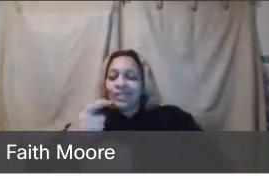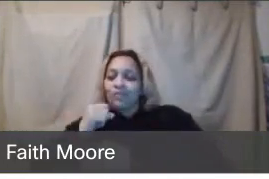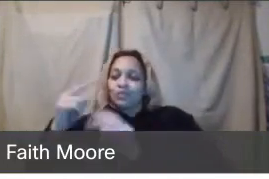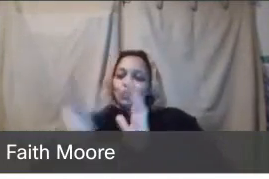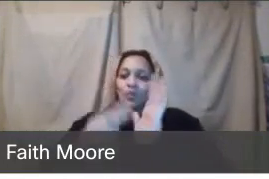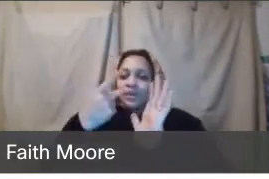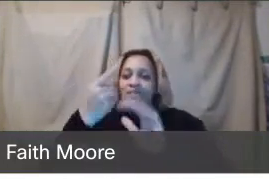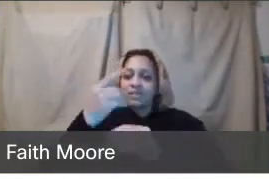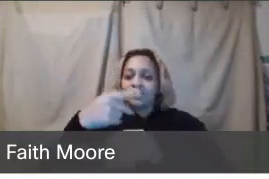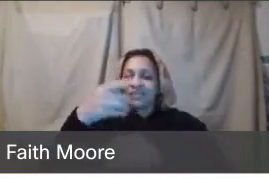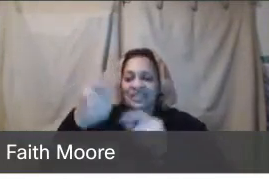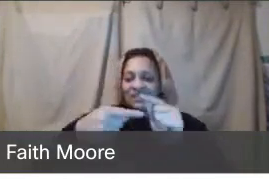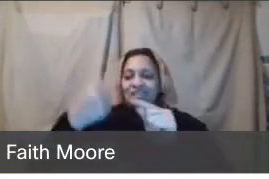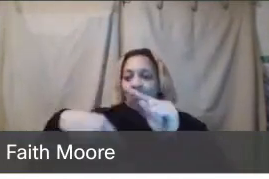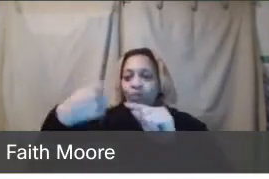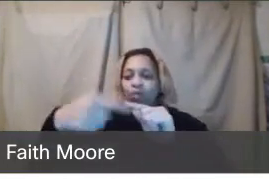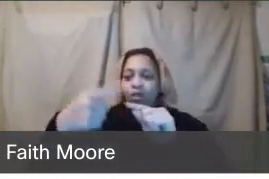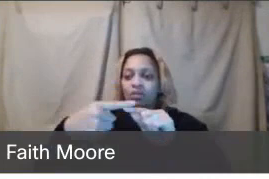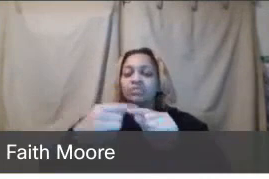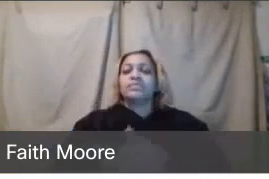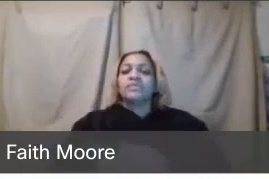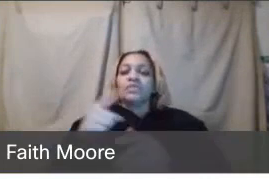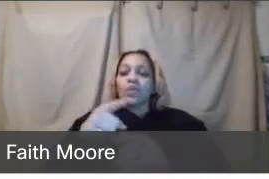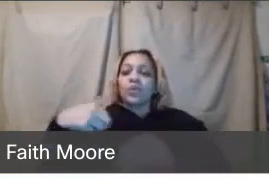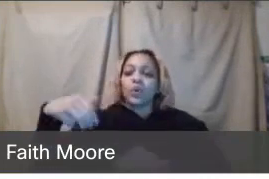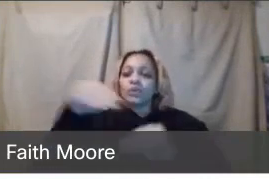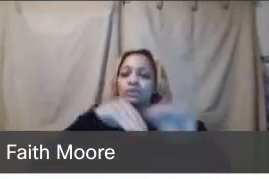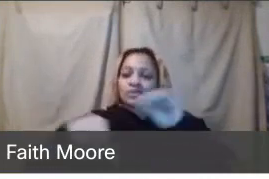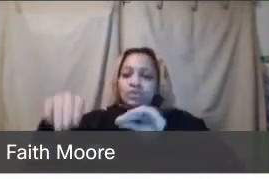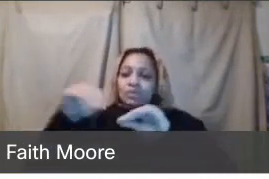Or talking to or perpendicular movements, it's a little bit longer.